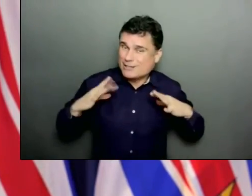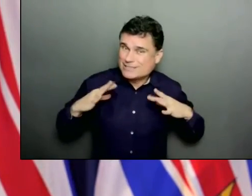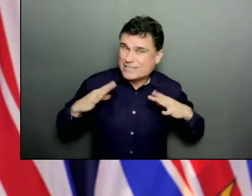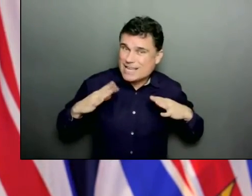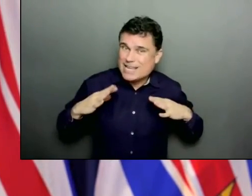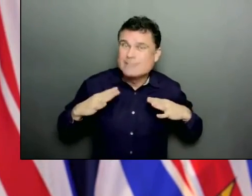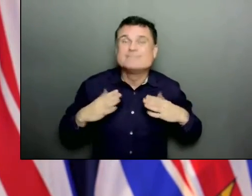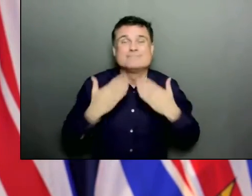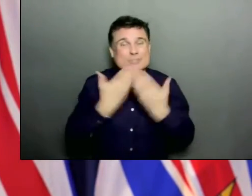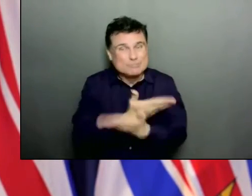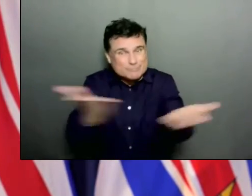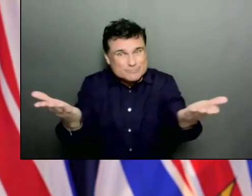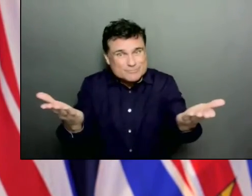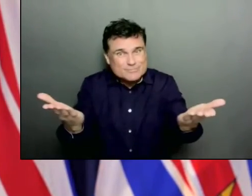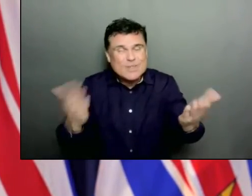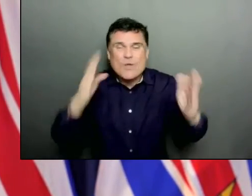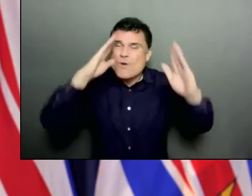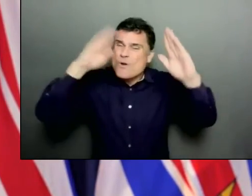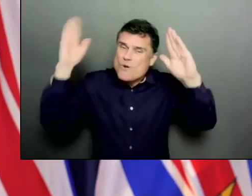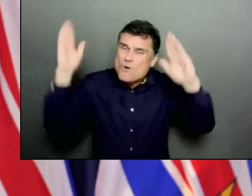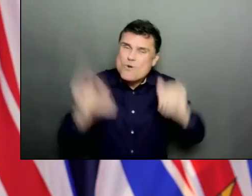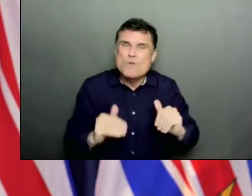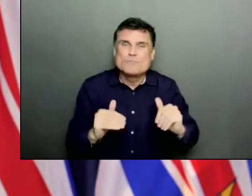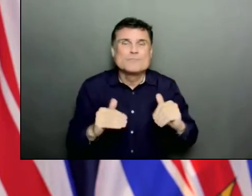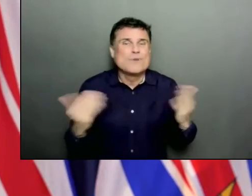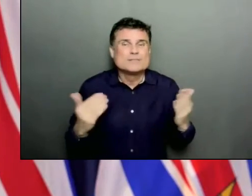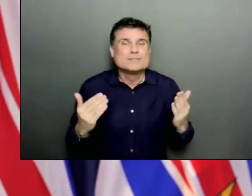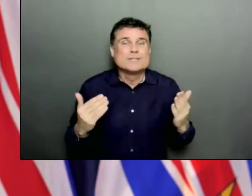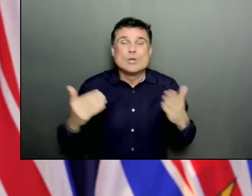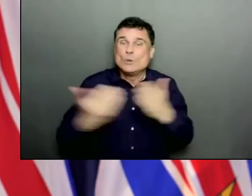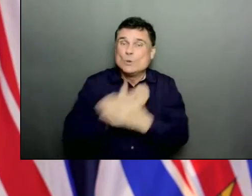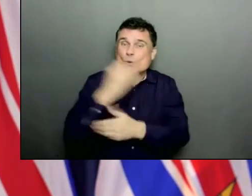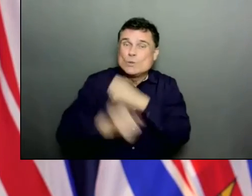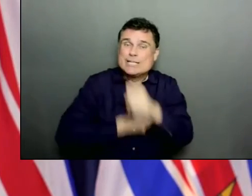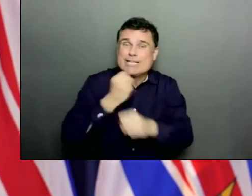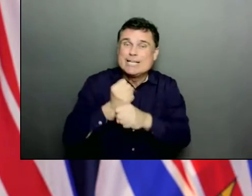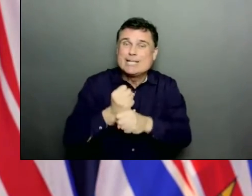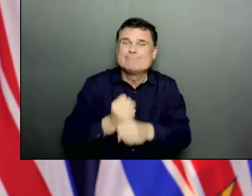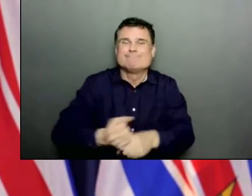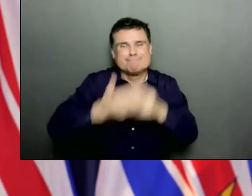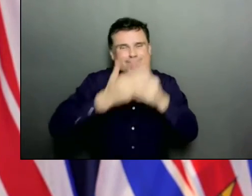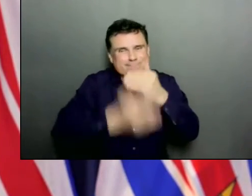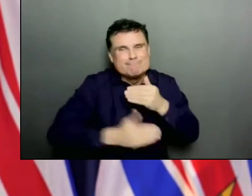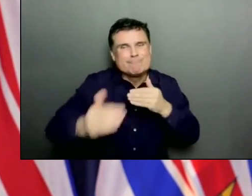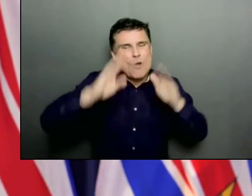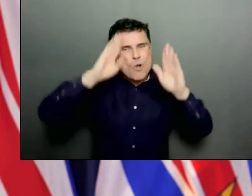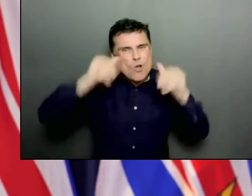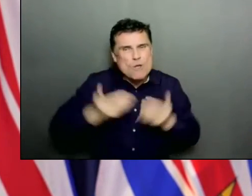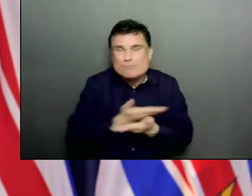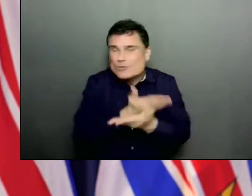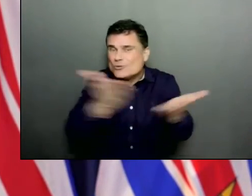A Happy New Year. I hope that it brings all of us safety, good health and joy.